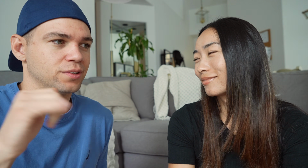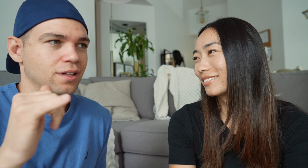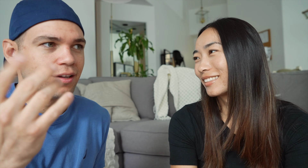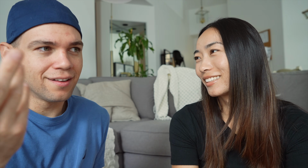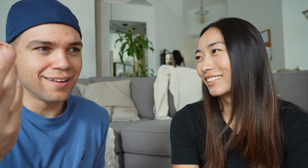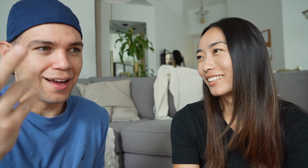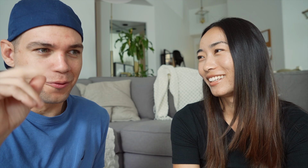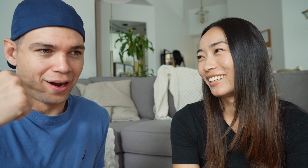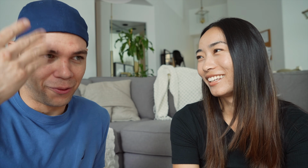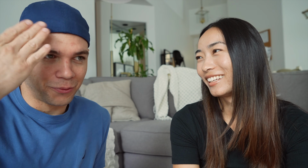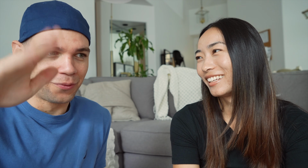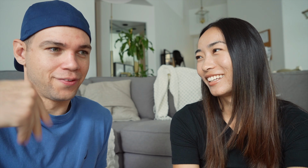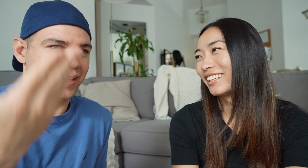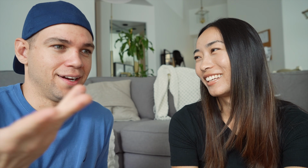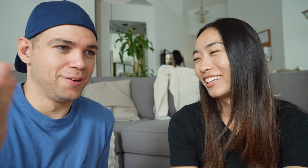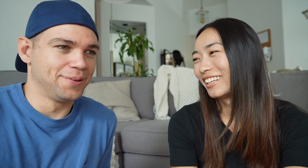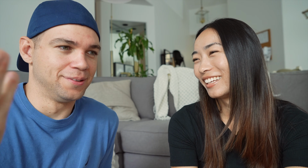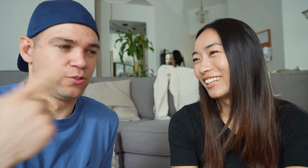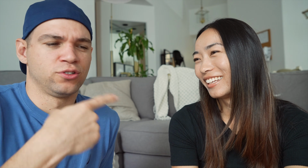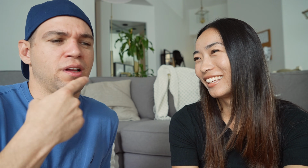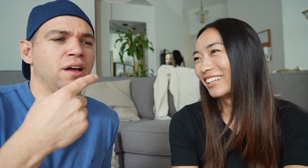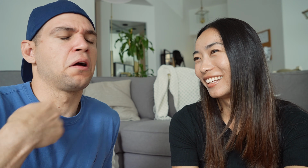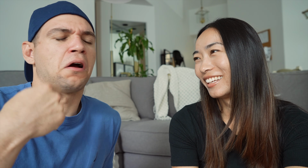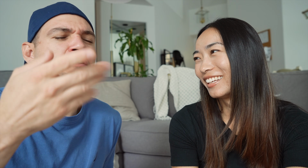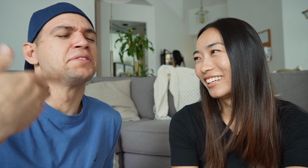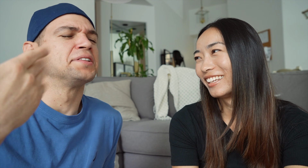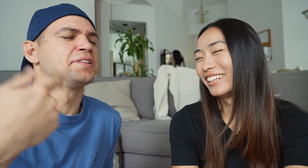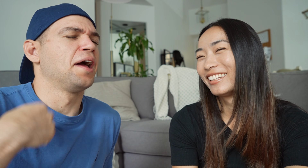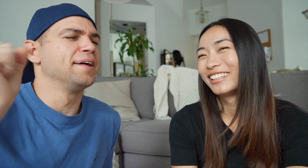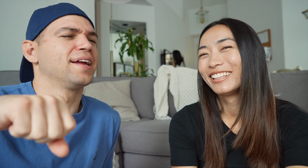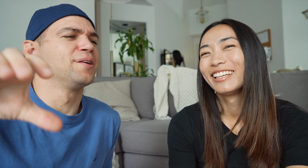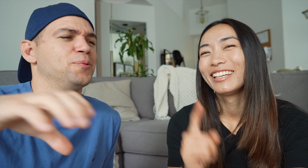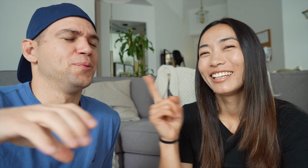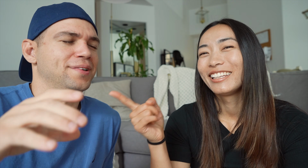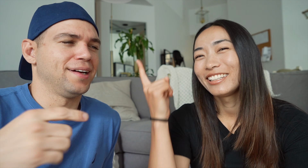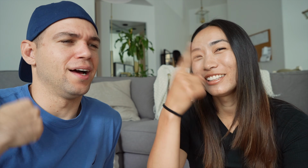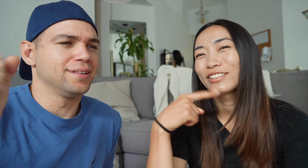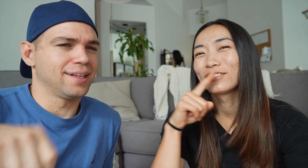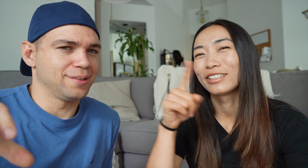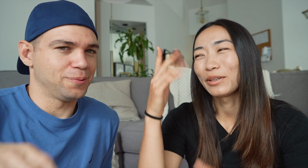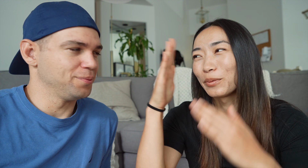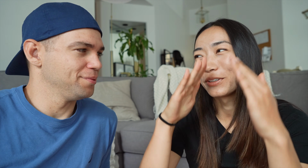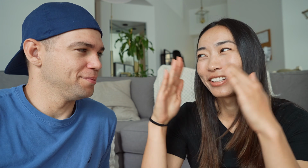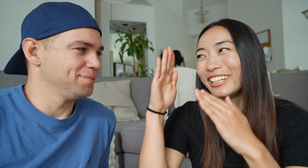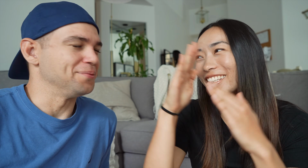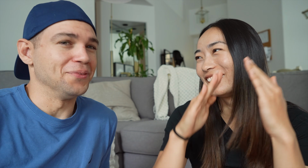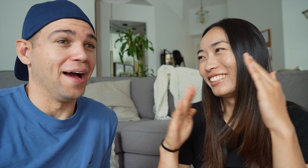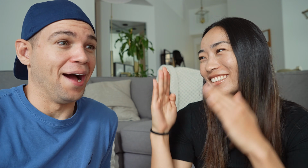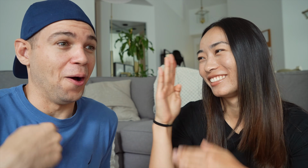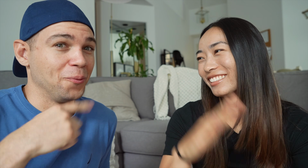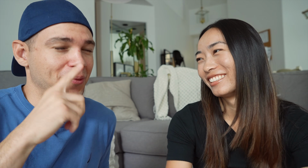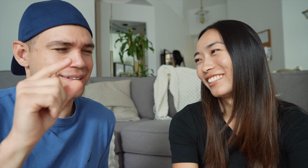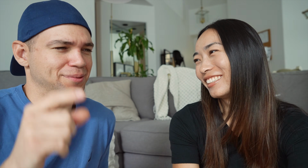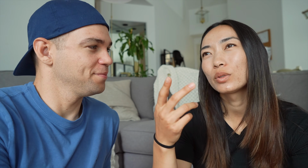I was like "no I don't know how" and she said "ah it's easy I can do it" he looked really worried R: I was a little